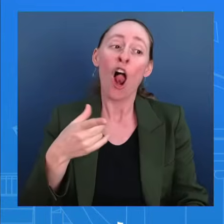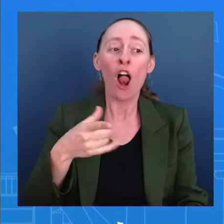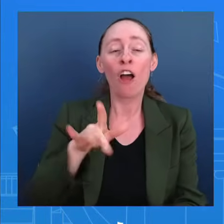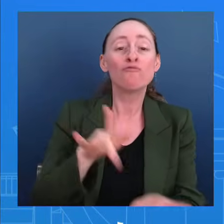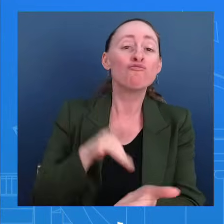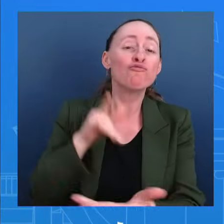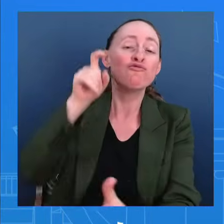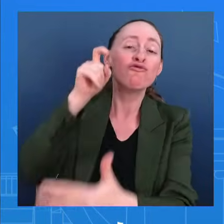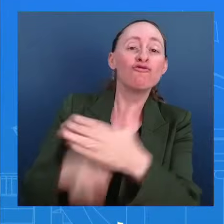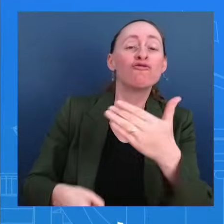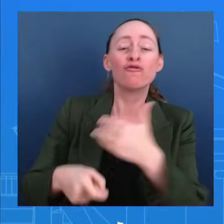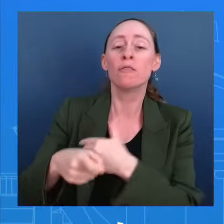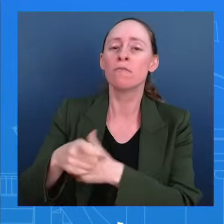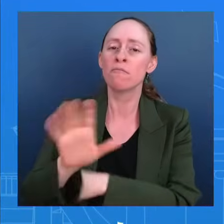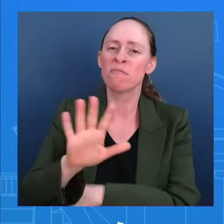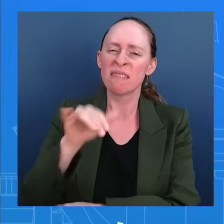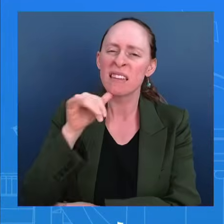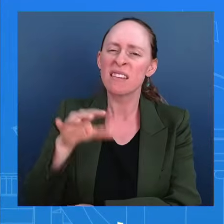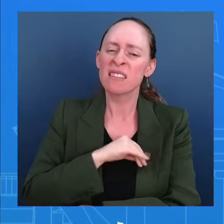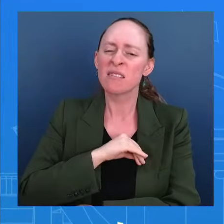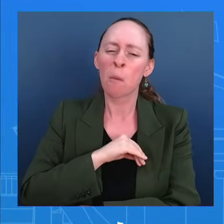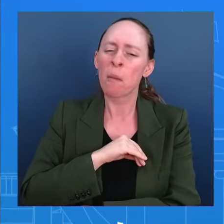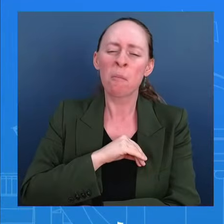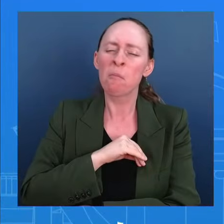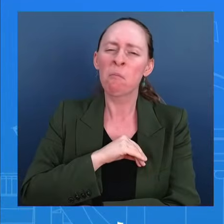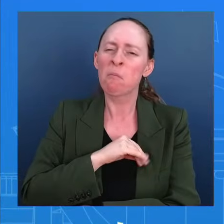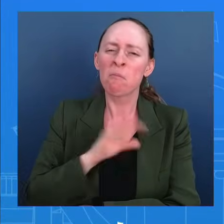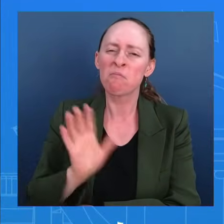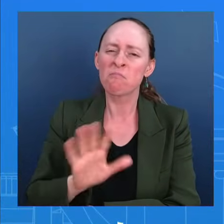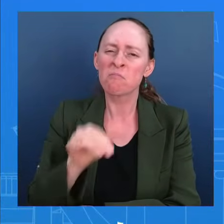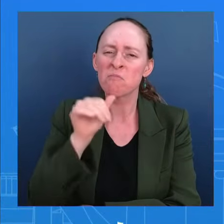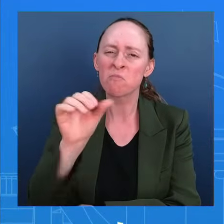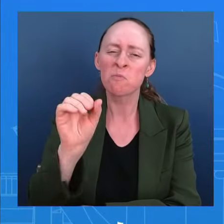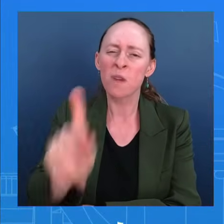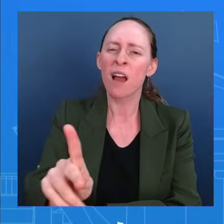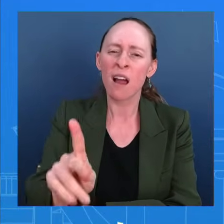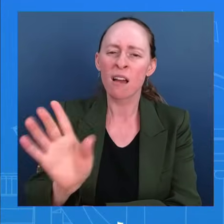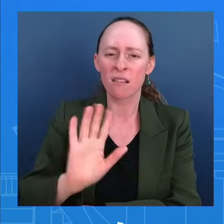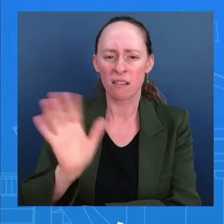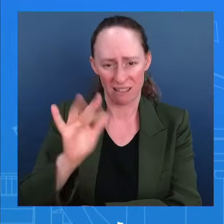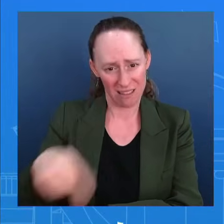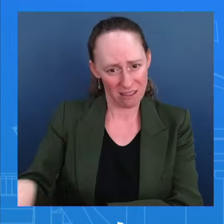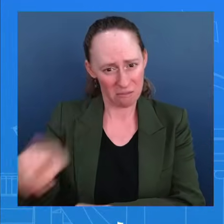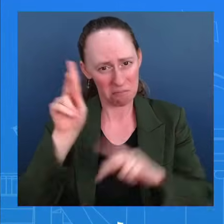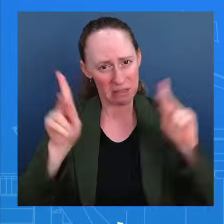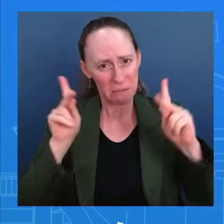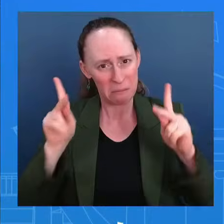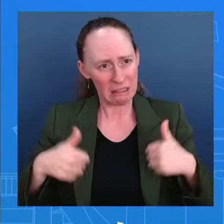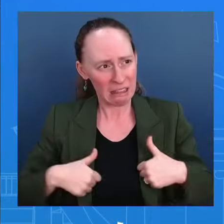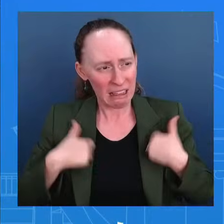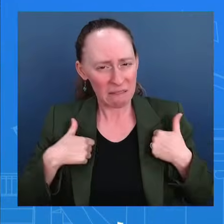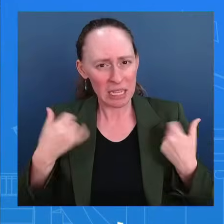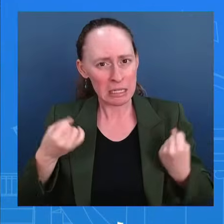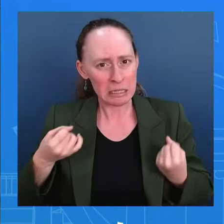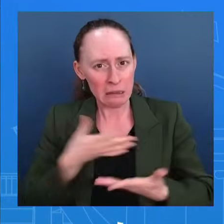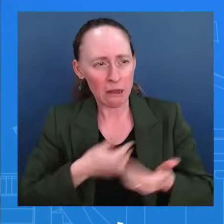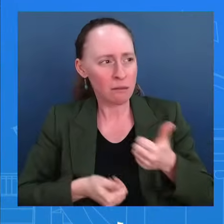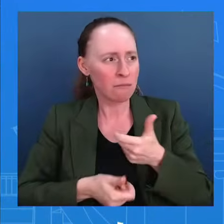But certainly when people are evacuating, when people are fearful about -- about what's -- what's to come,